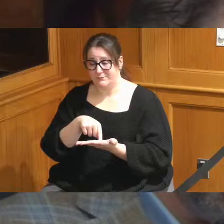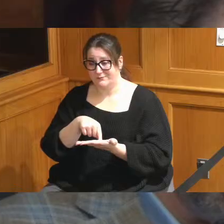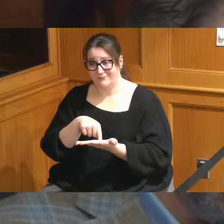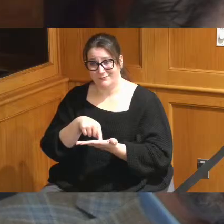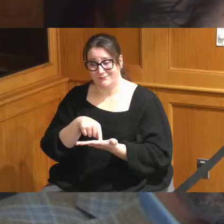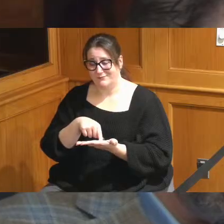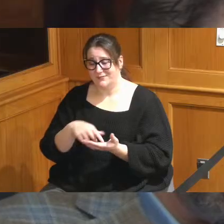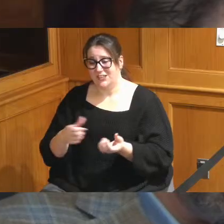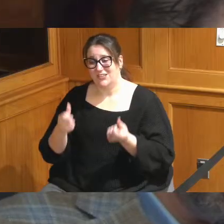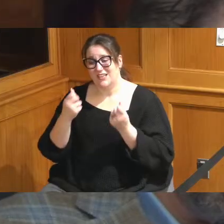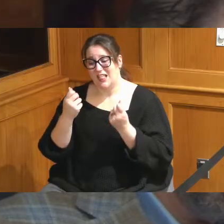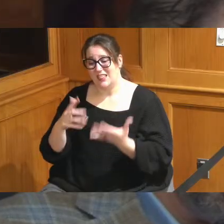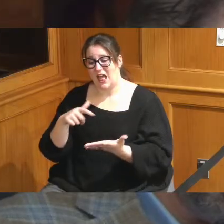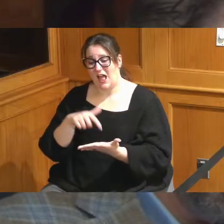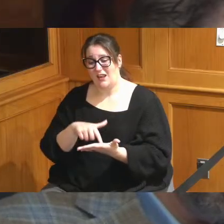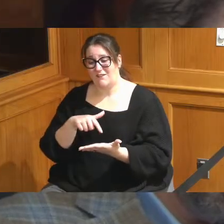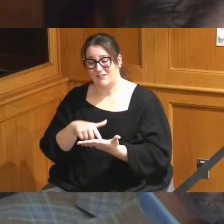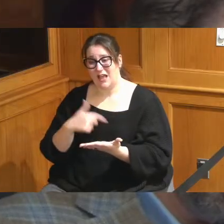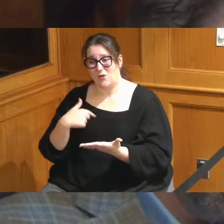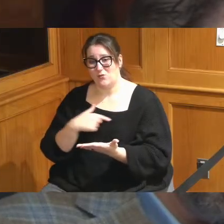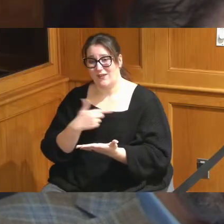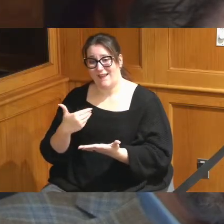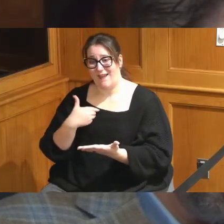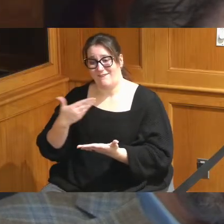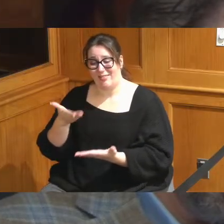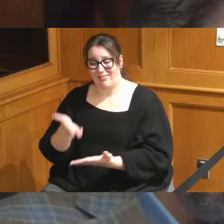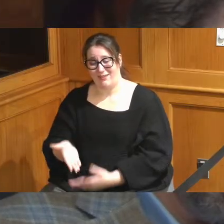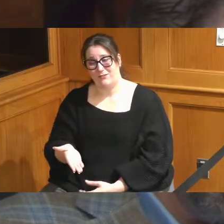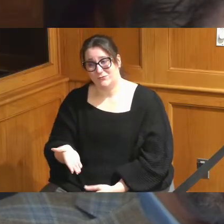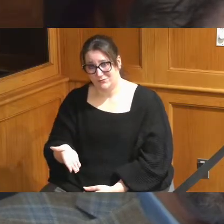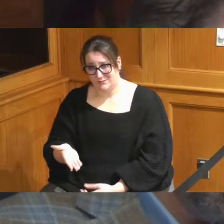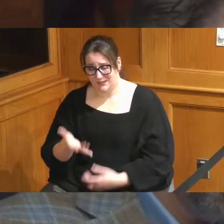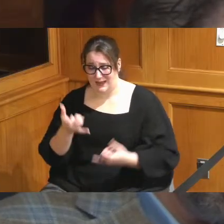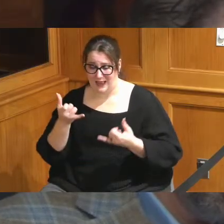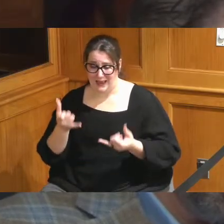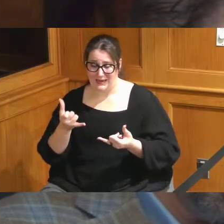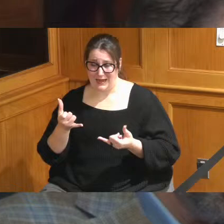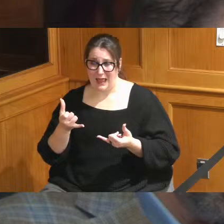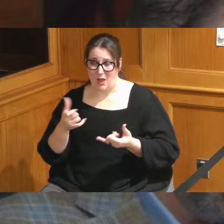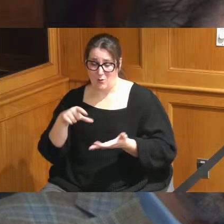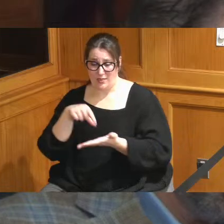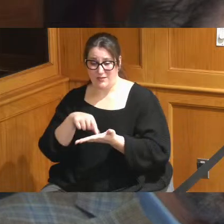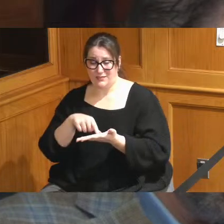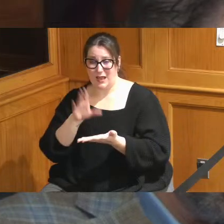there that the county's tied up in. And now this will increase because most of the time we come in